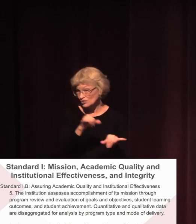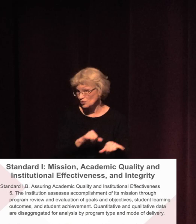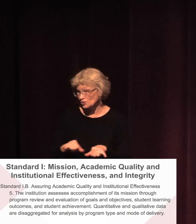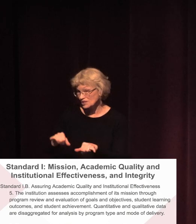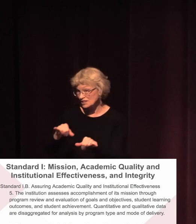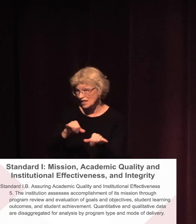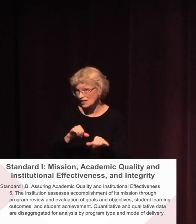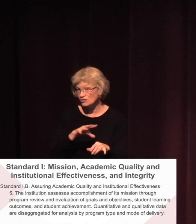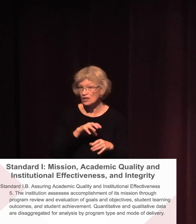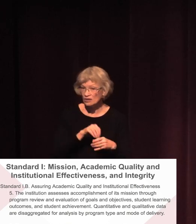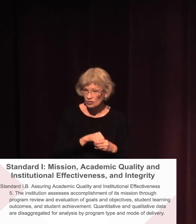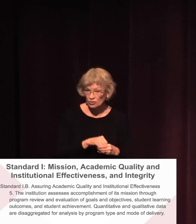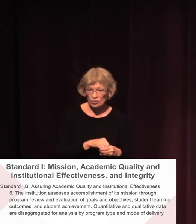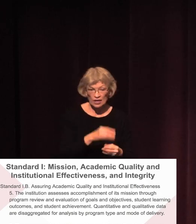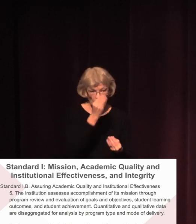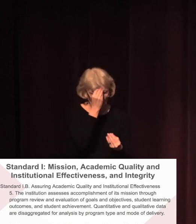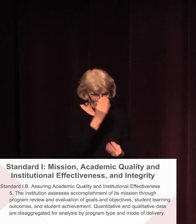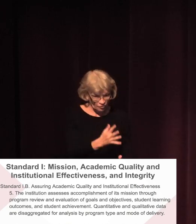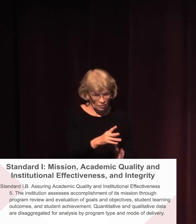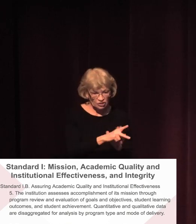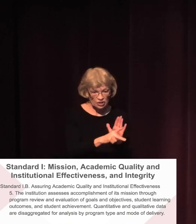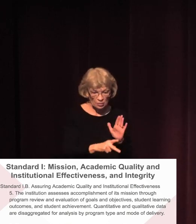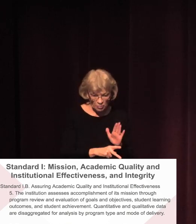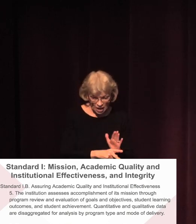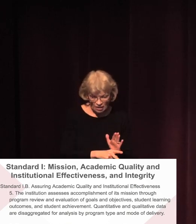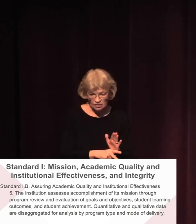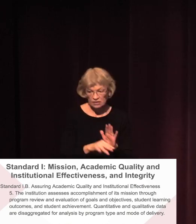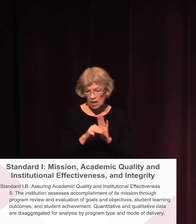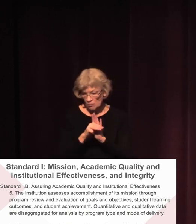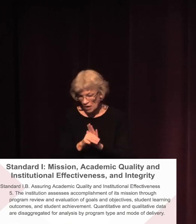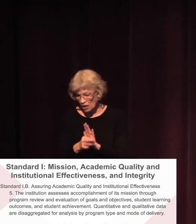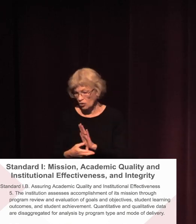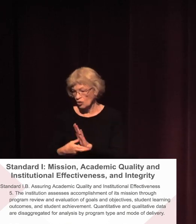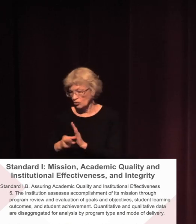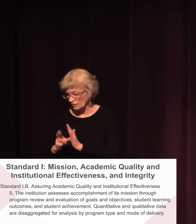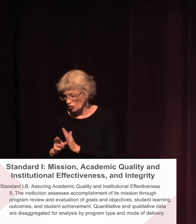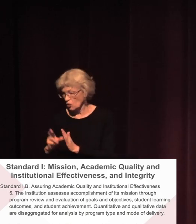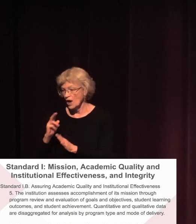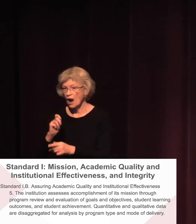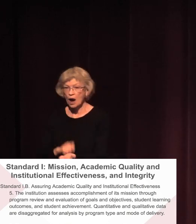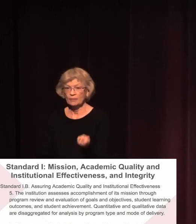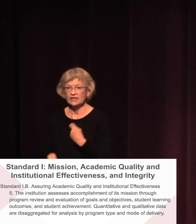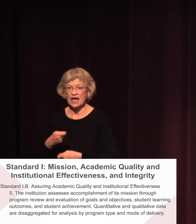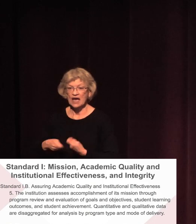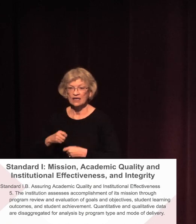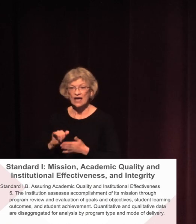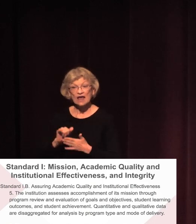quickly enough. Taken together these two standards encompass the need for information,